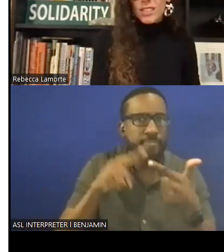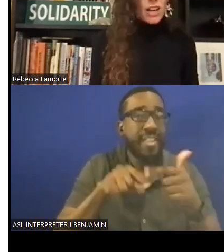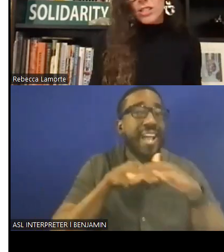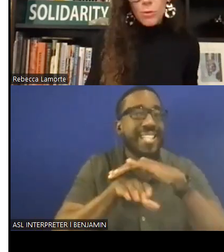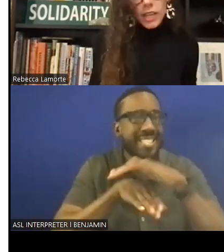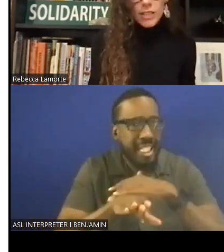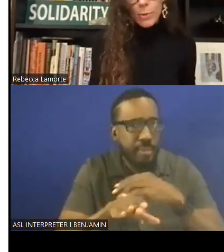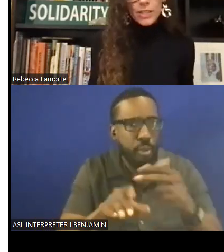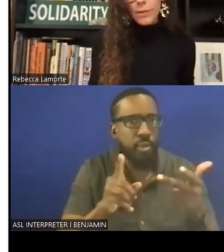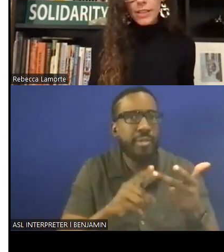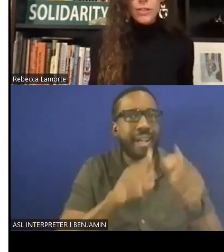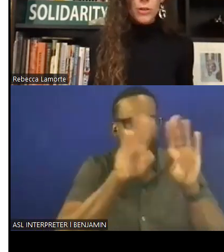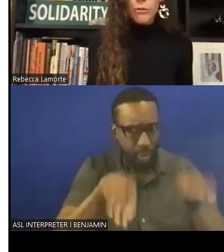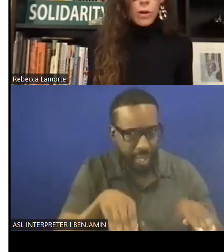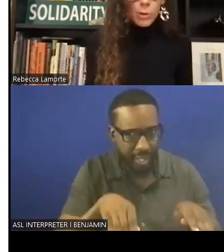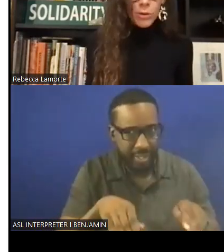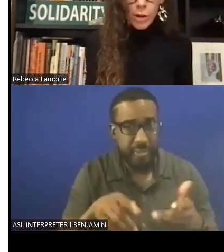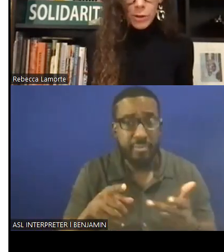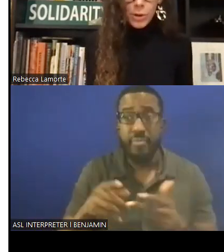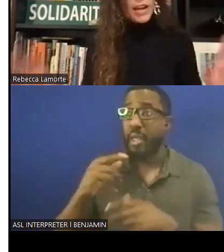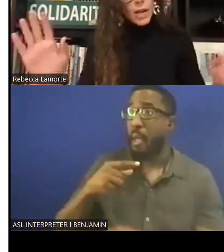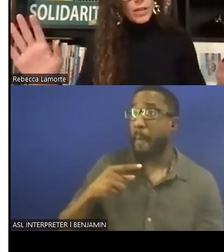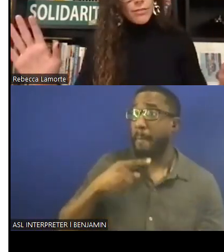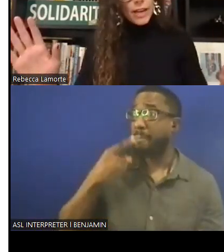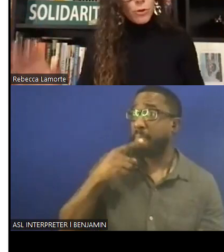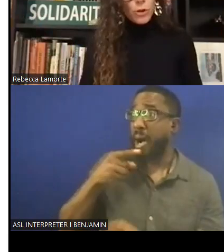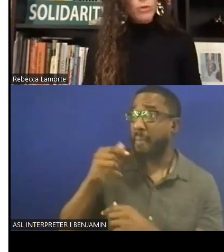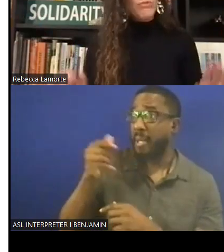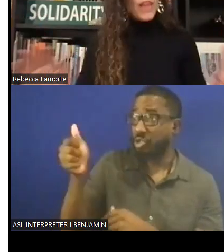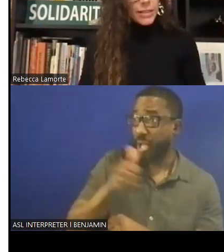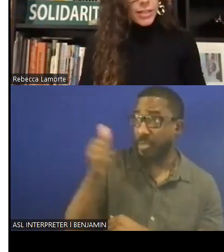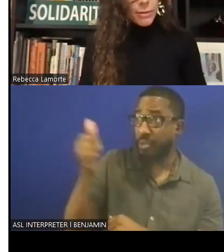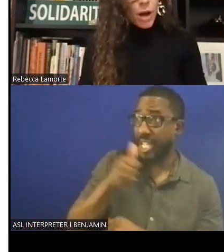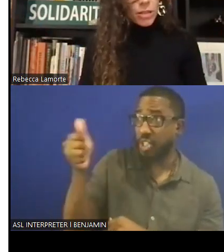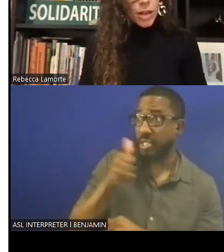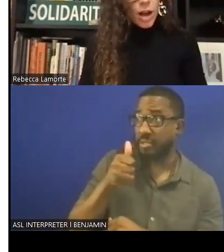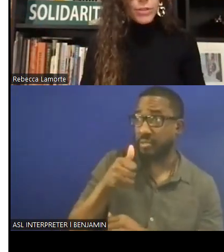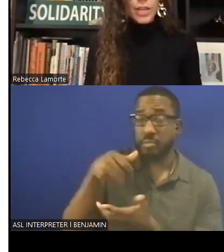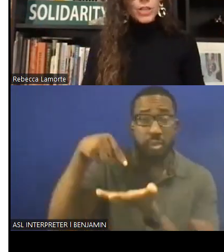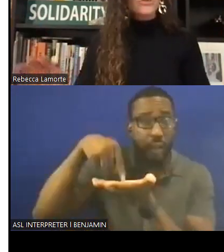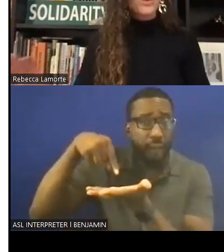It's not just that we need subways and buses that are affordable for everyone. And how do we define affordable? That's a different policy conversation.